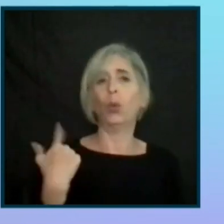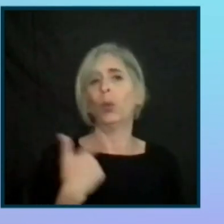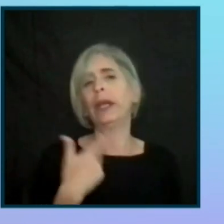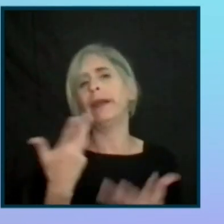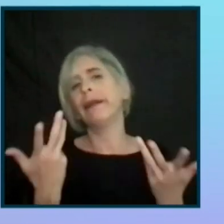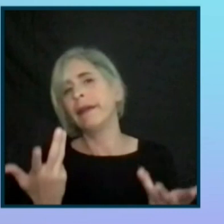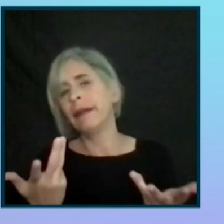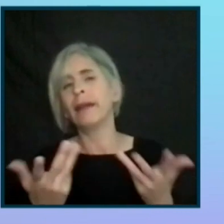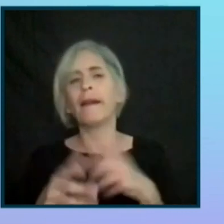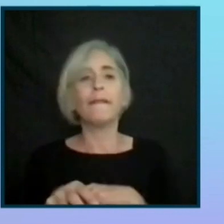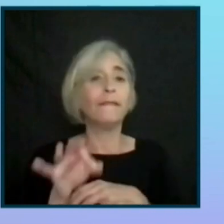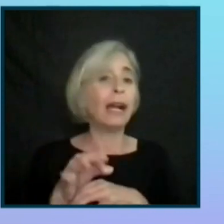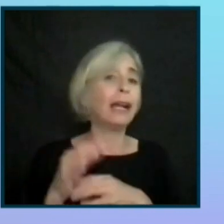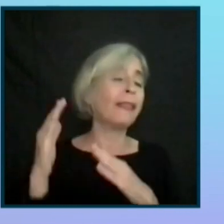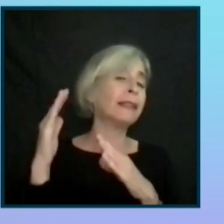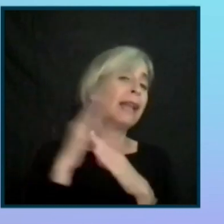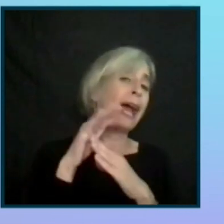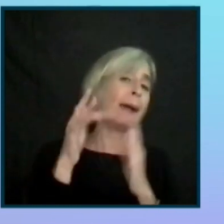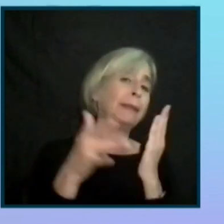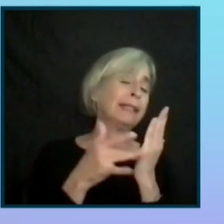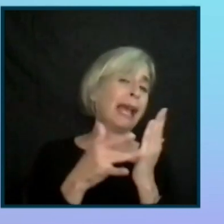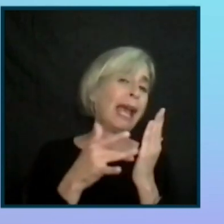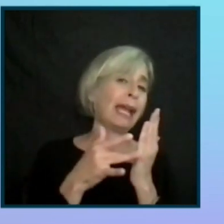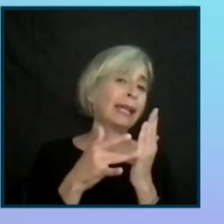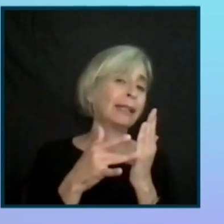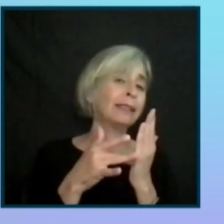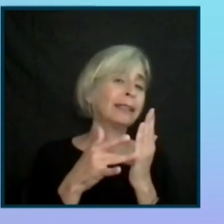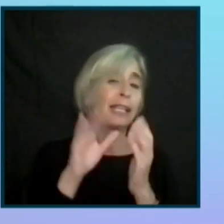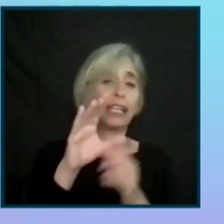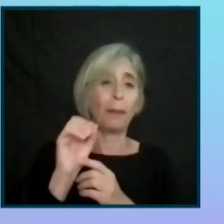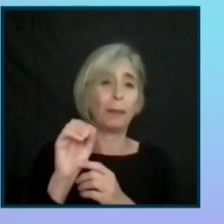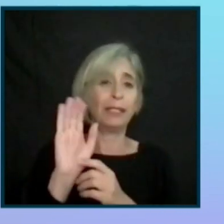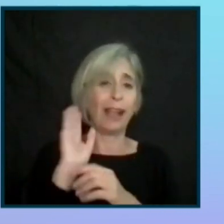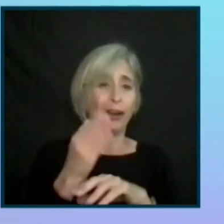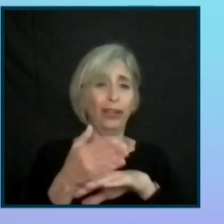that the top tech companies are improving things. And hopefully it's not just because of COVID,